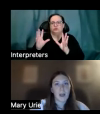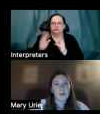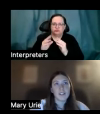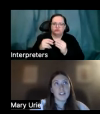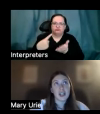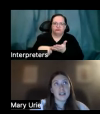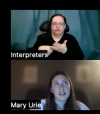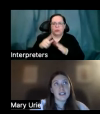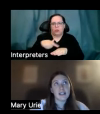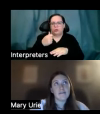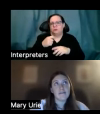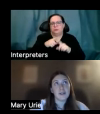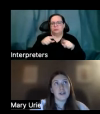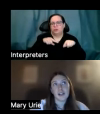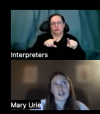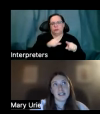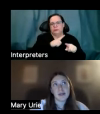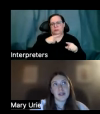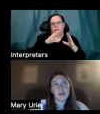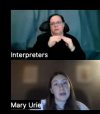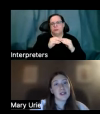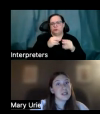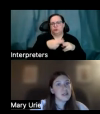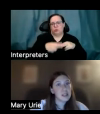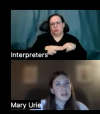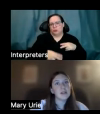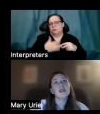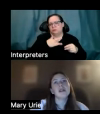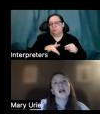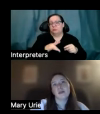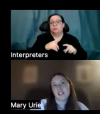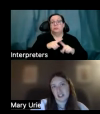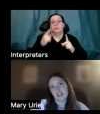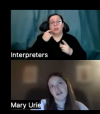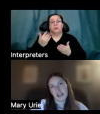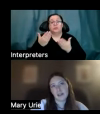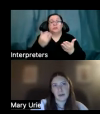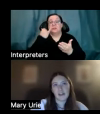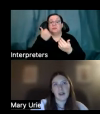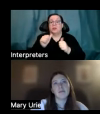You I would suggest if you're not trying to meet with them about a specific bill, I would suggest trying to meet with them